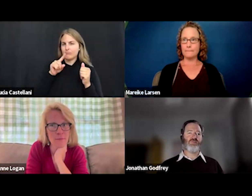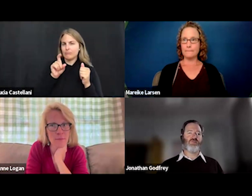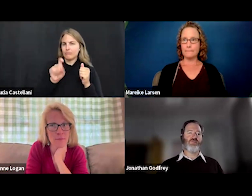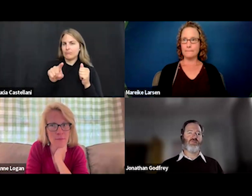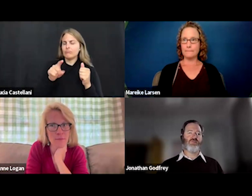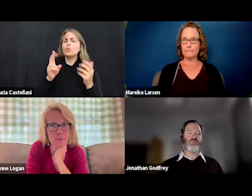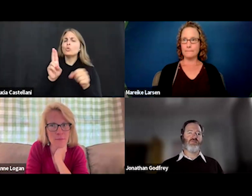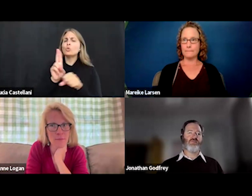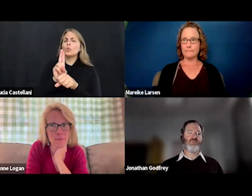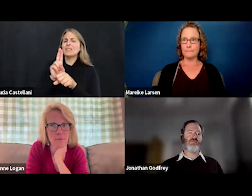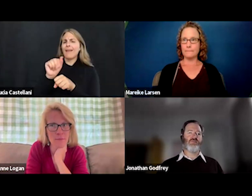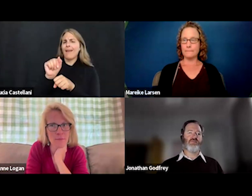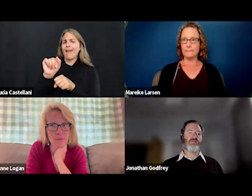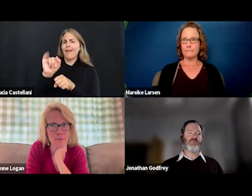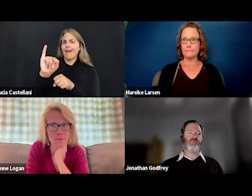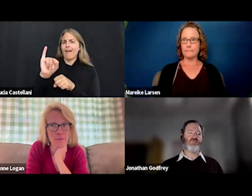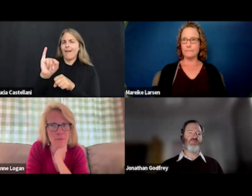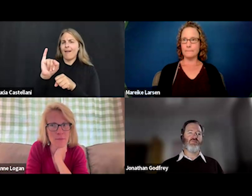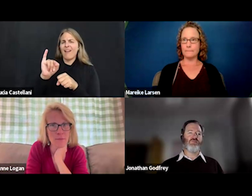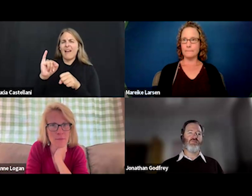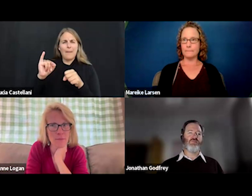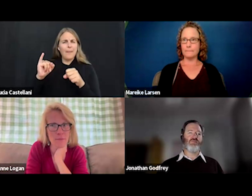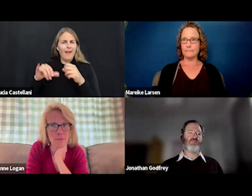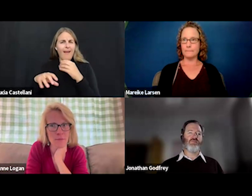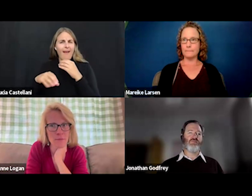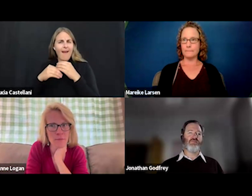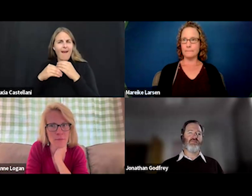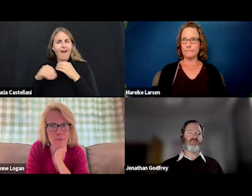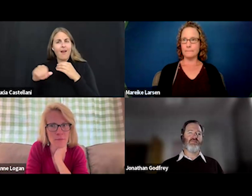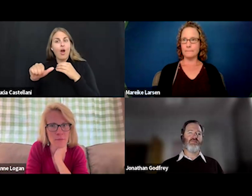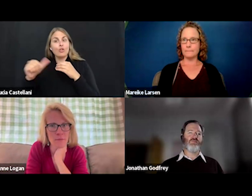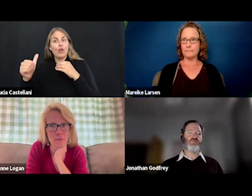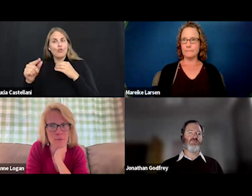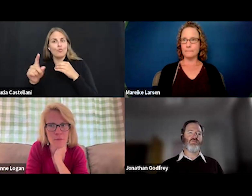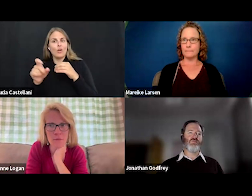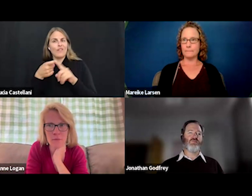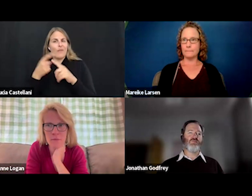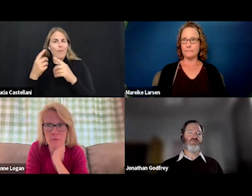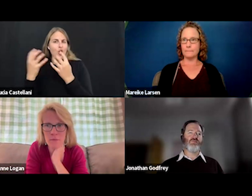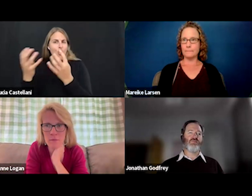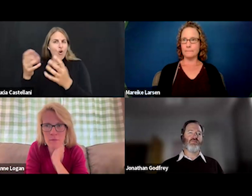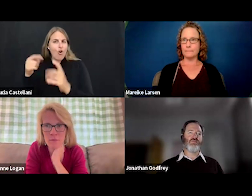And I'm actually going to combine that with one of the questions that's been asked in the audience, which is specifically,